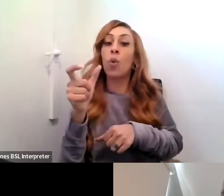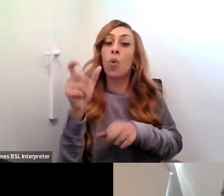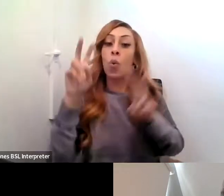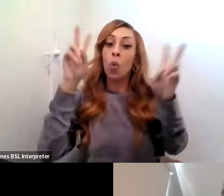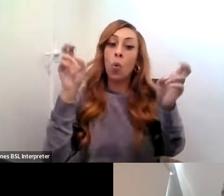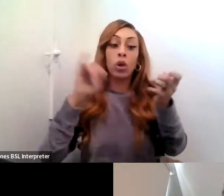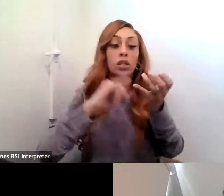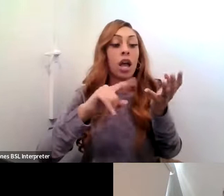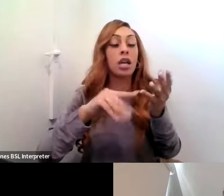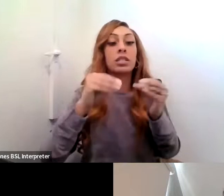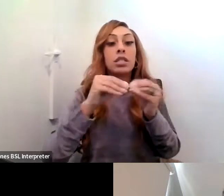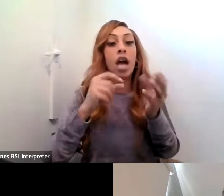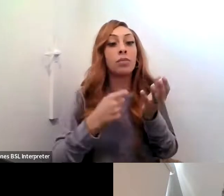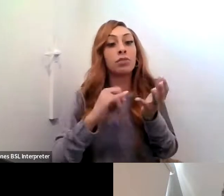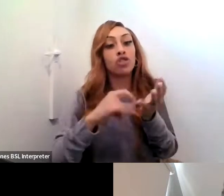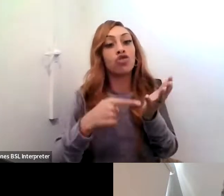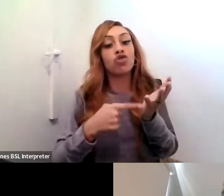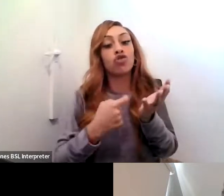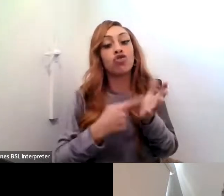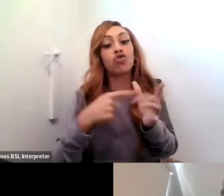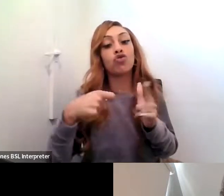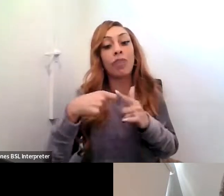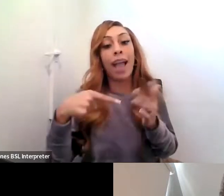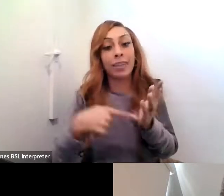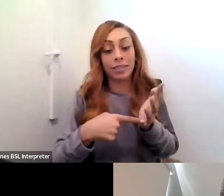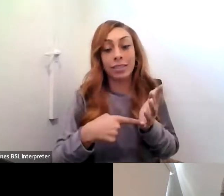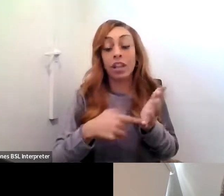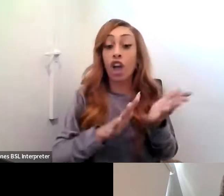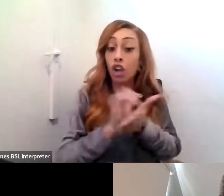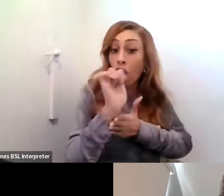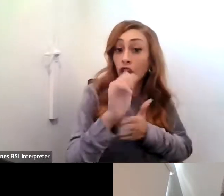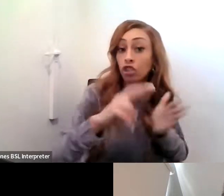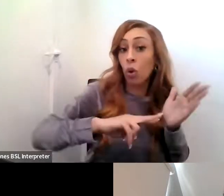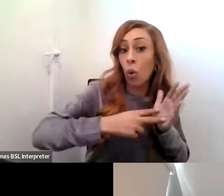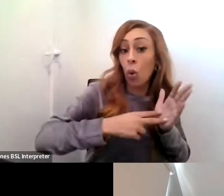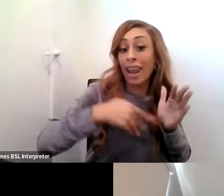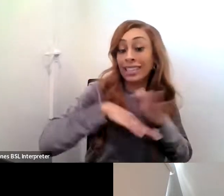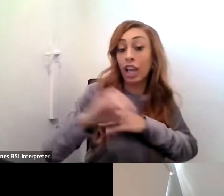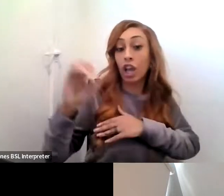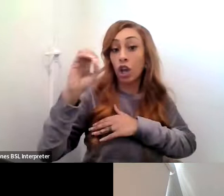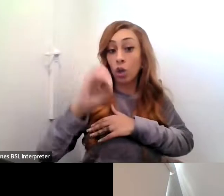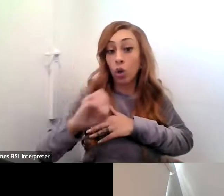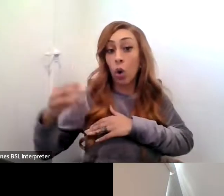We work exclusively with cultural organisations, both in Europe and in North America.